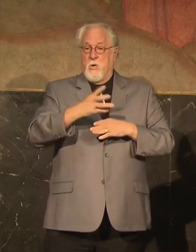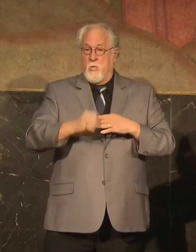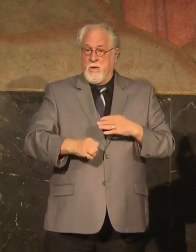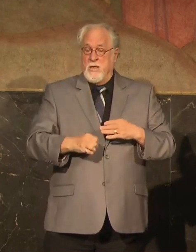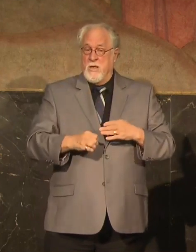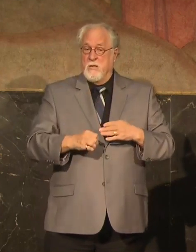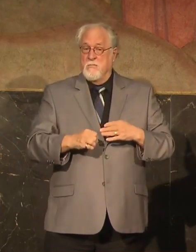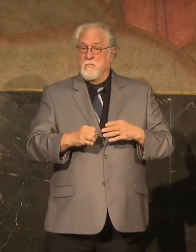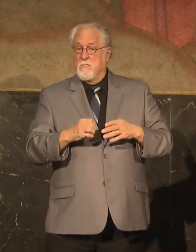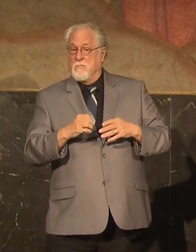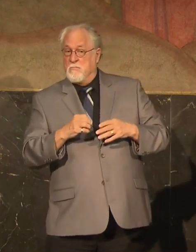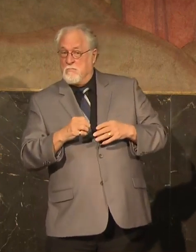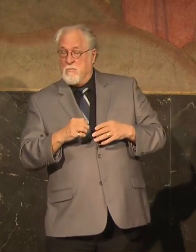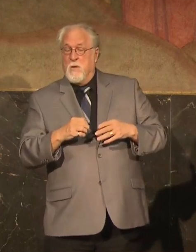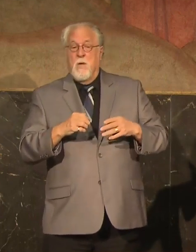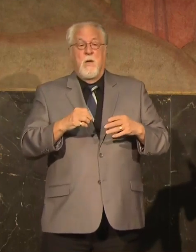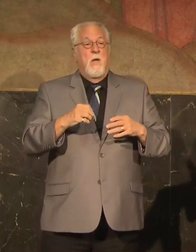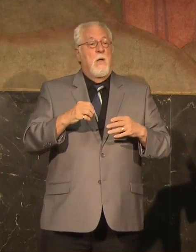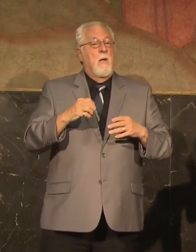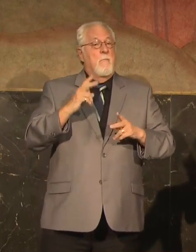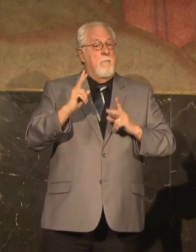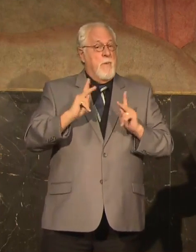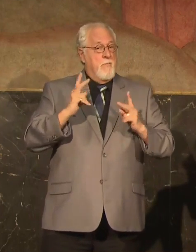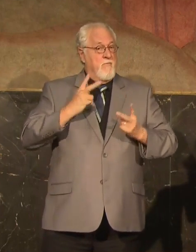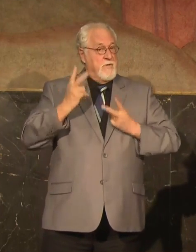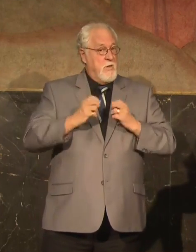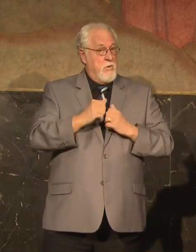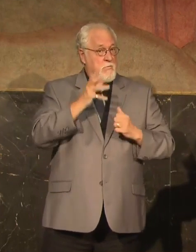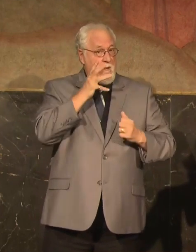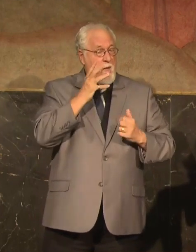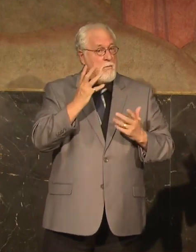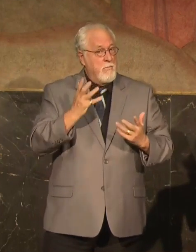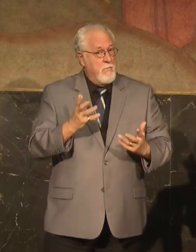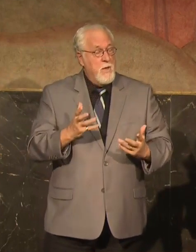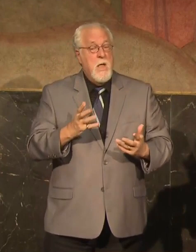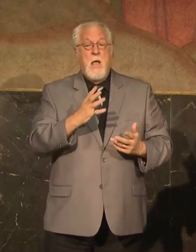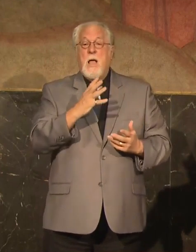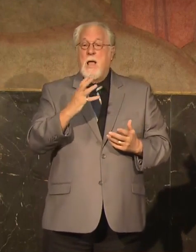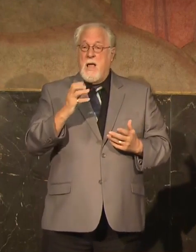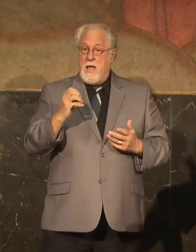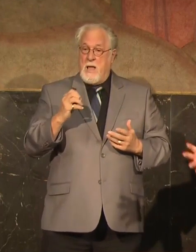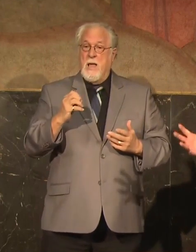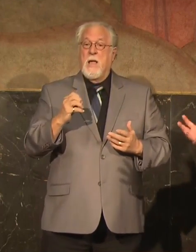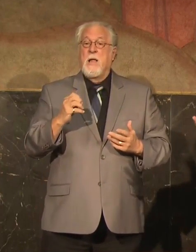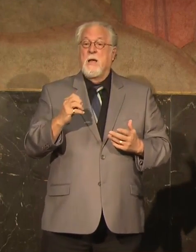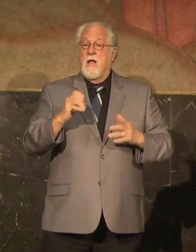awful lot of people who were visiting with Mama on an entire families came